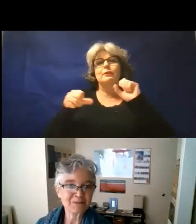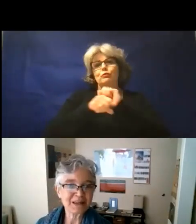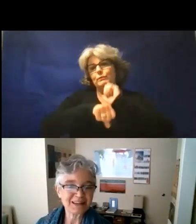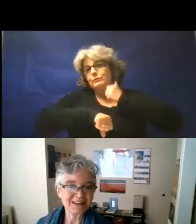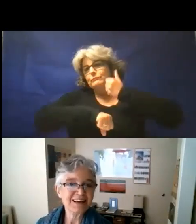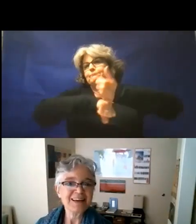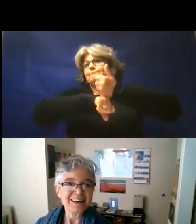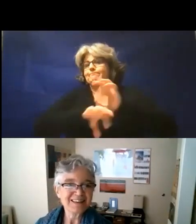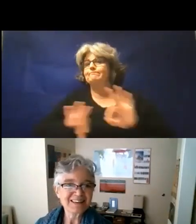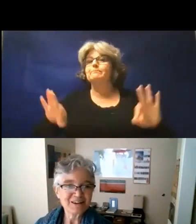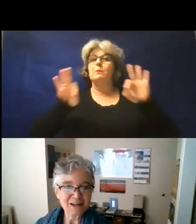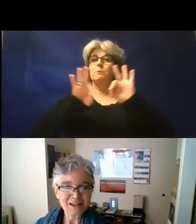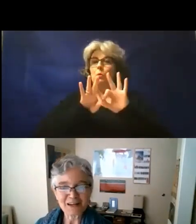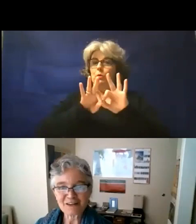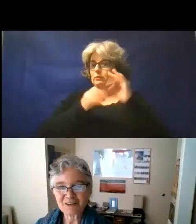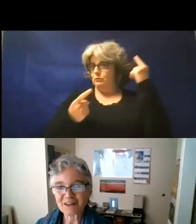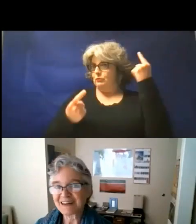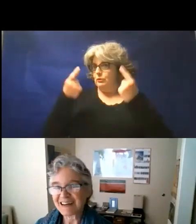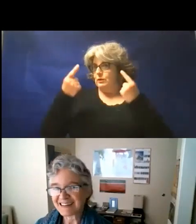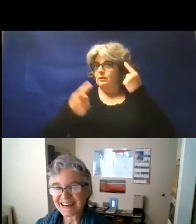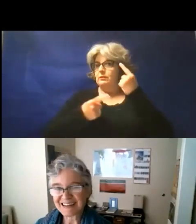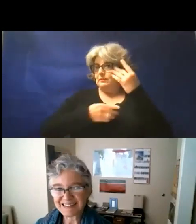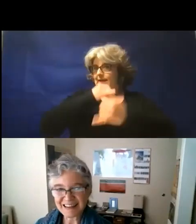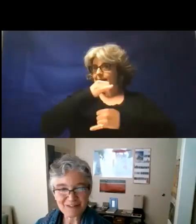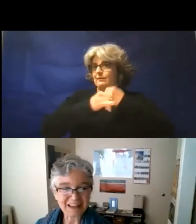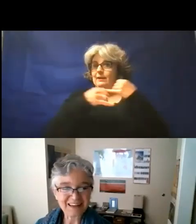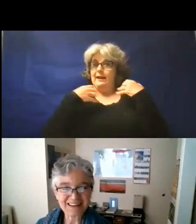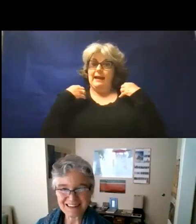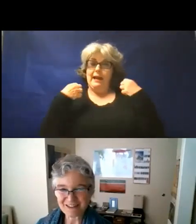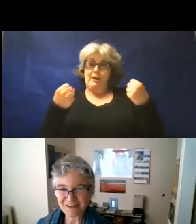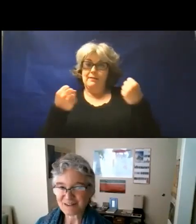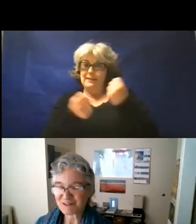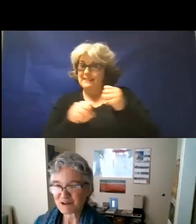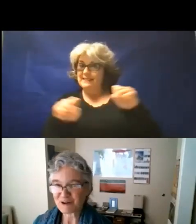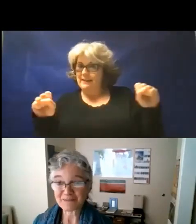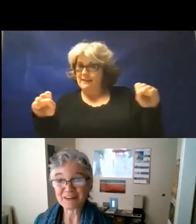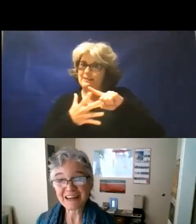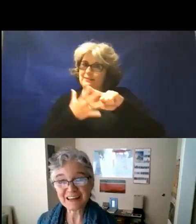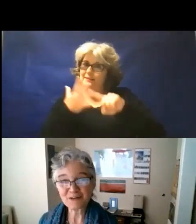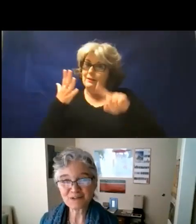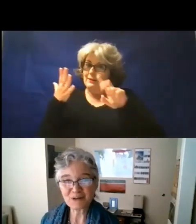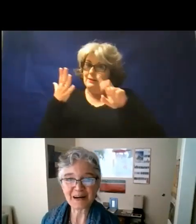in considering international health and safety considerations for travel thank you so much.